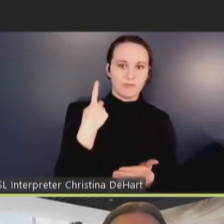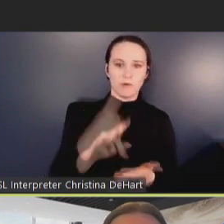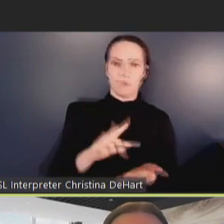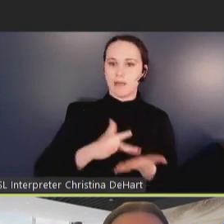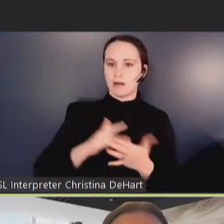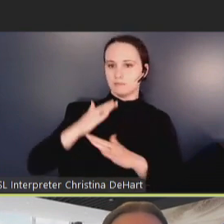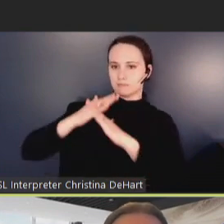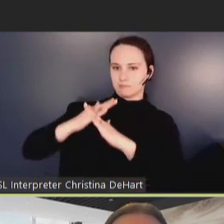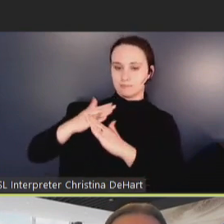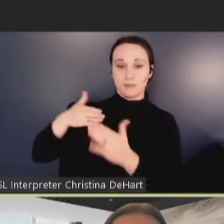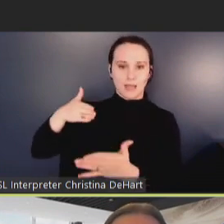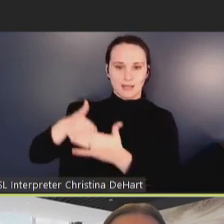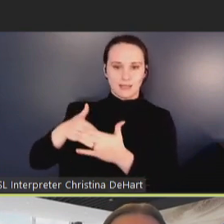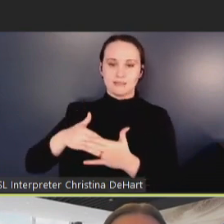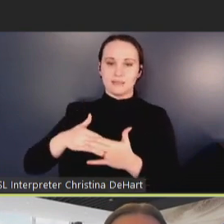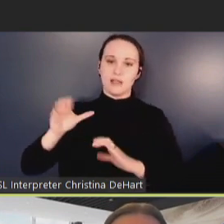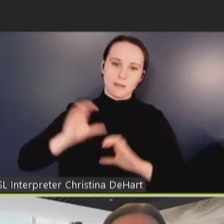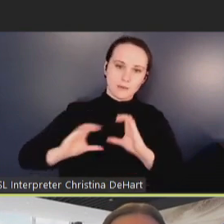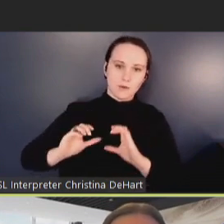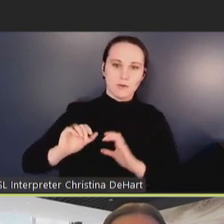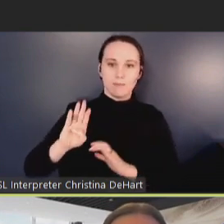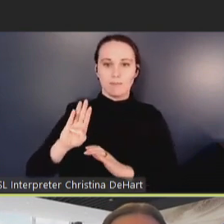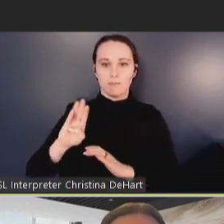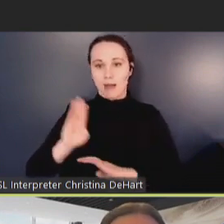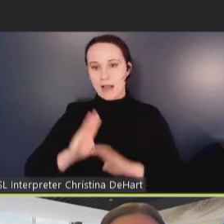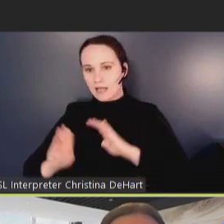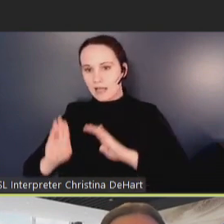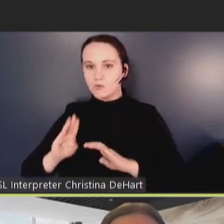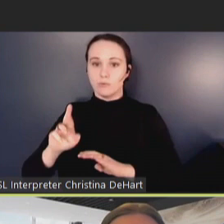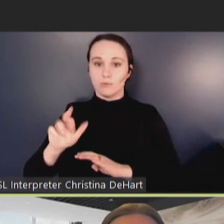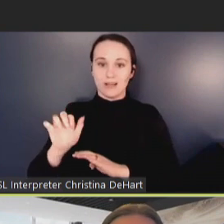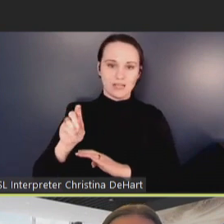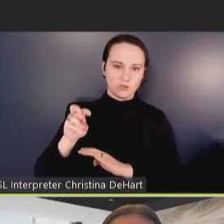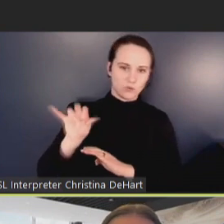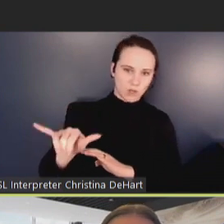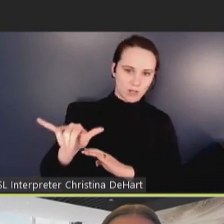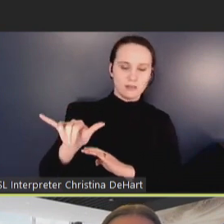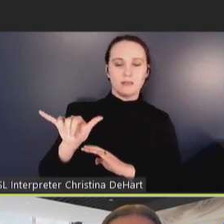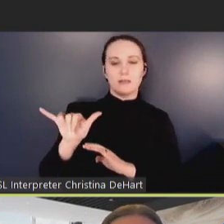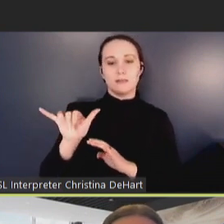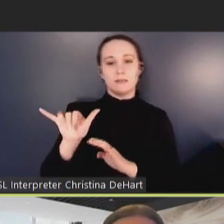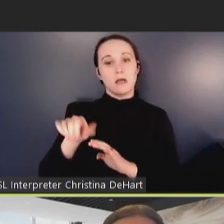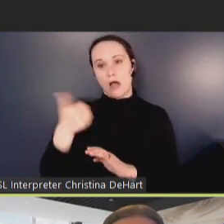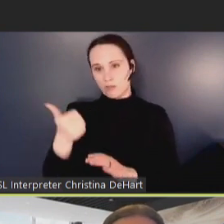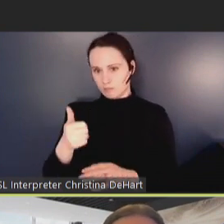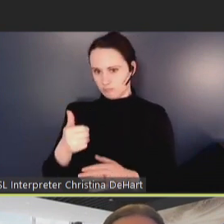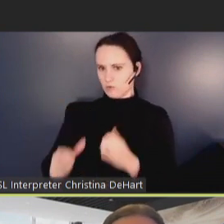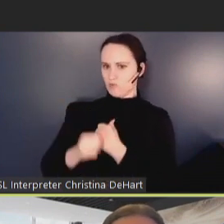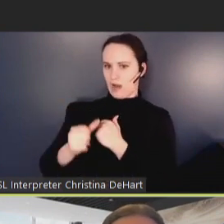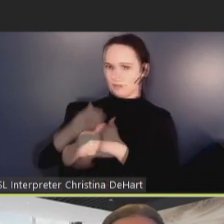chemical, biological, radiological, and nuclear threats, as well as pandemic influenza, COVID-19,